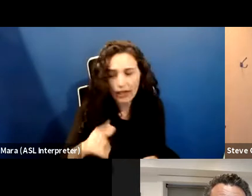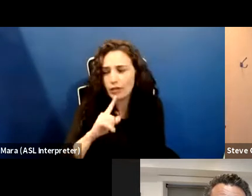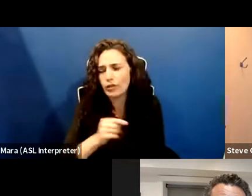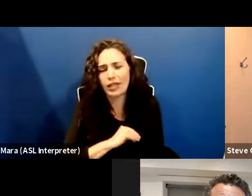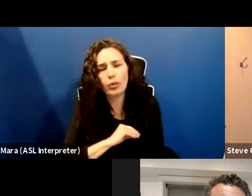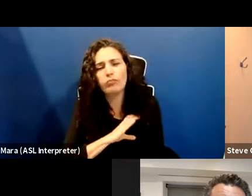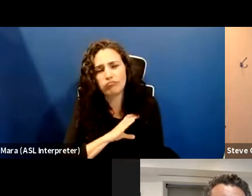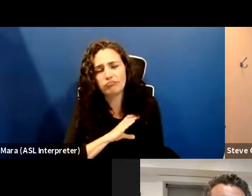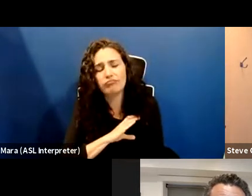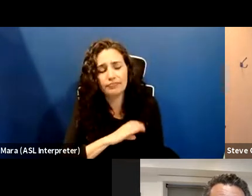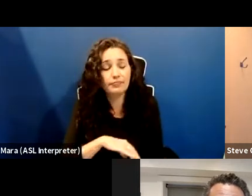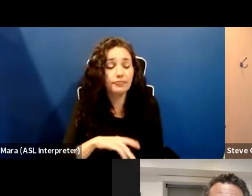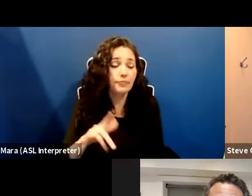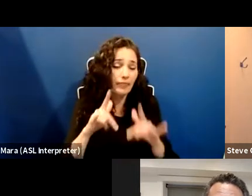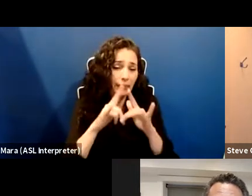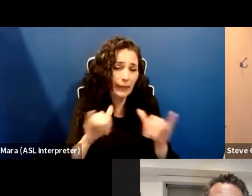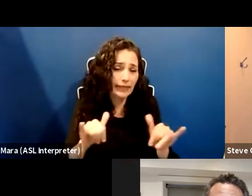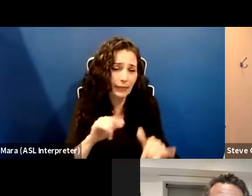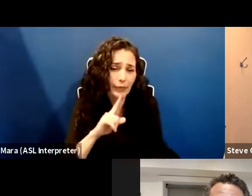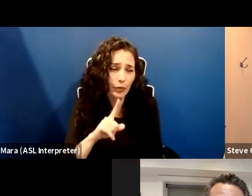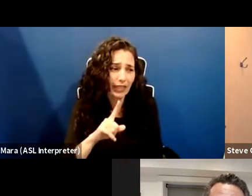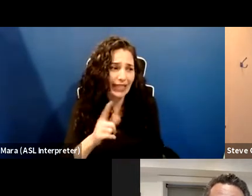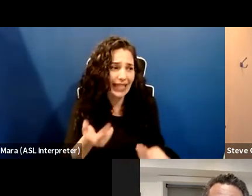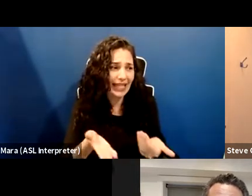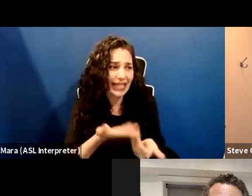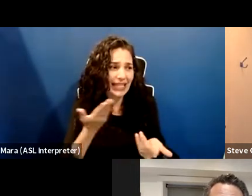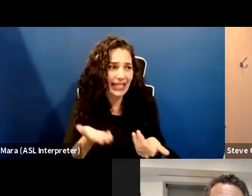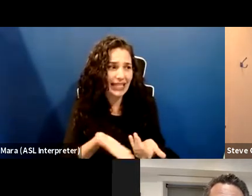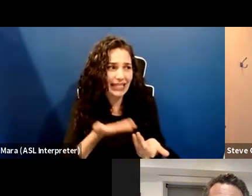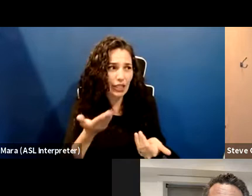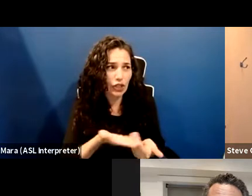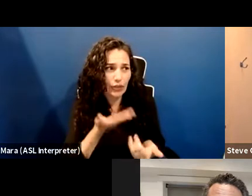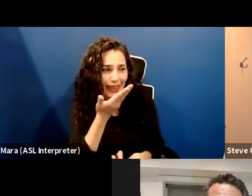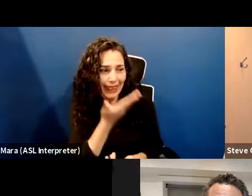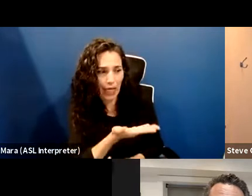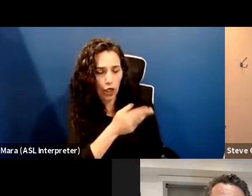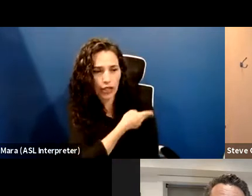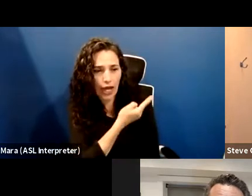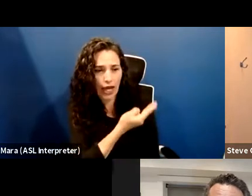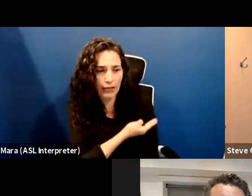And, but again, it was almost easier to be in the hospital than it was at home watching,